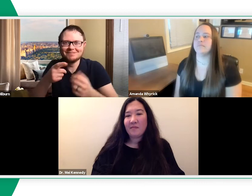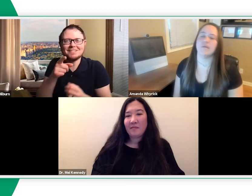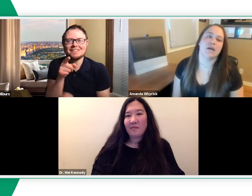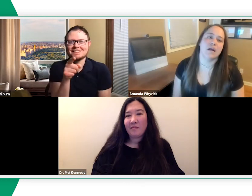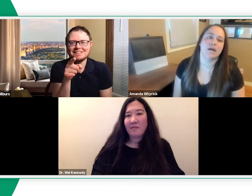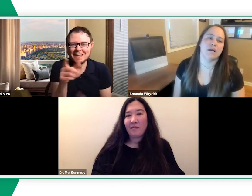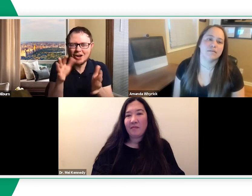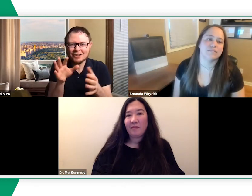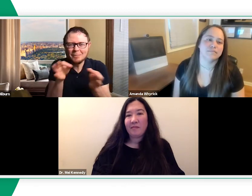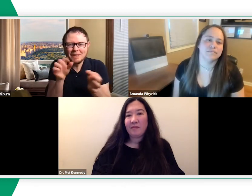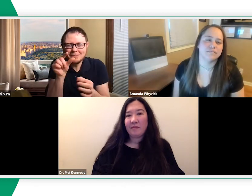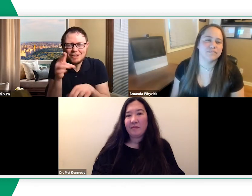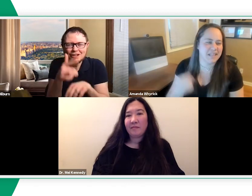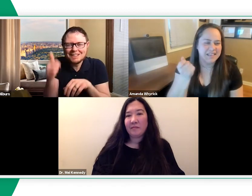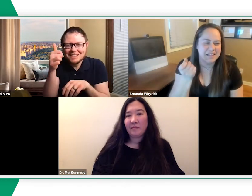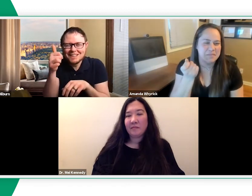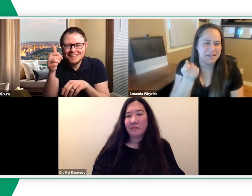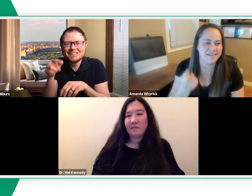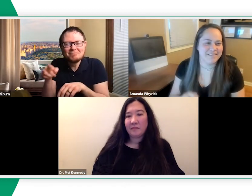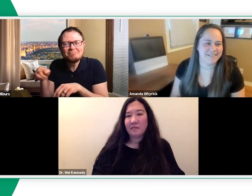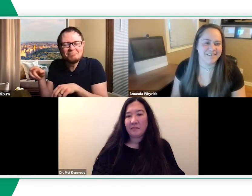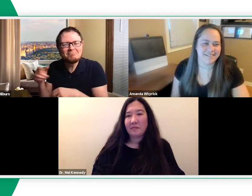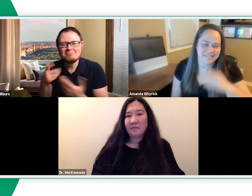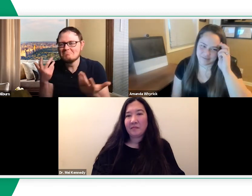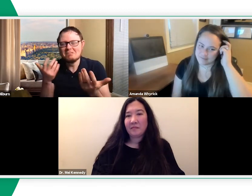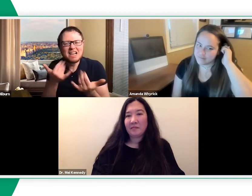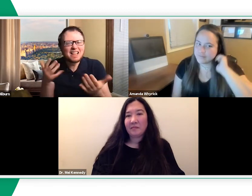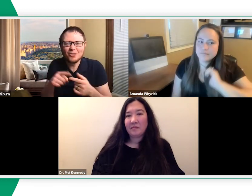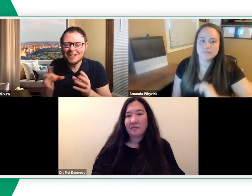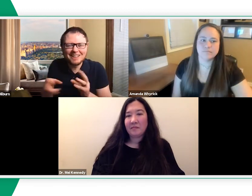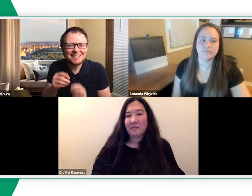Well, so you did explain a little bit earlier. Anything